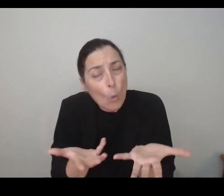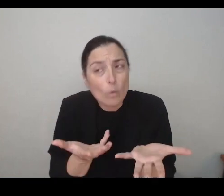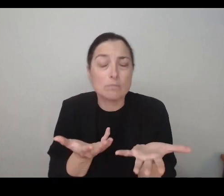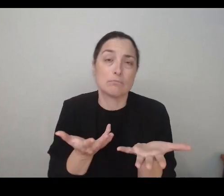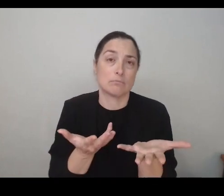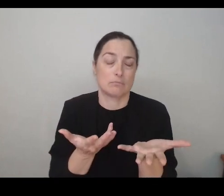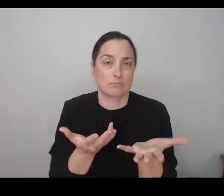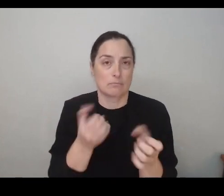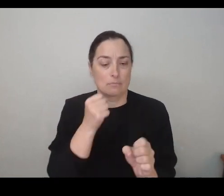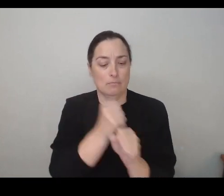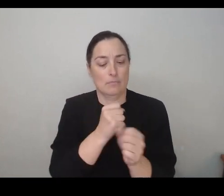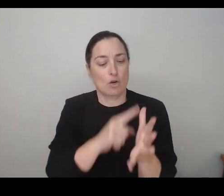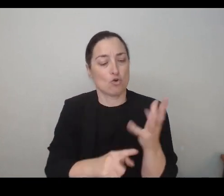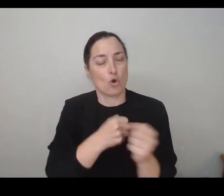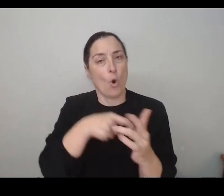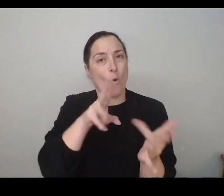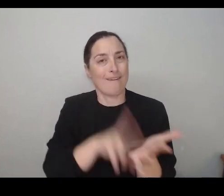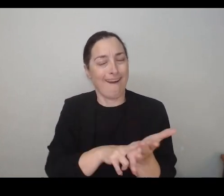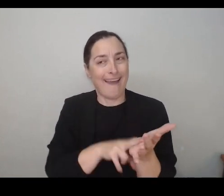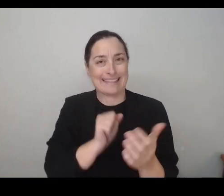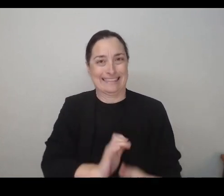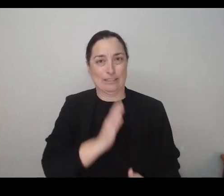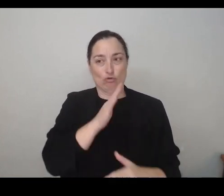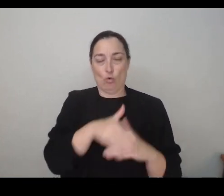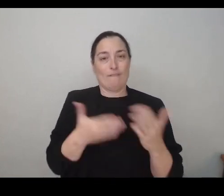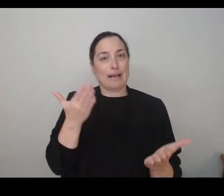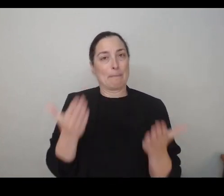in making comparisons between rights and traditions